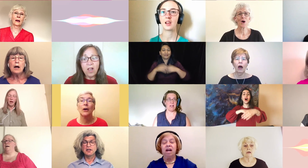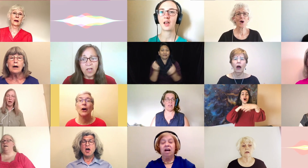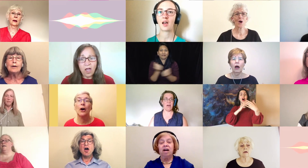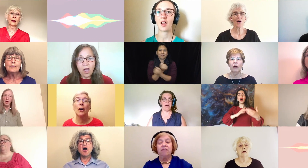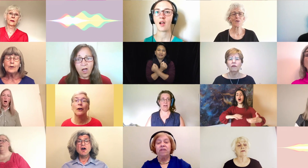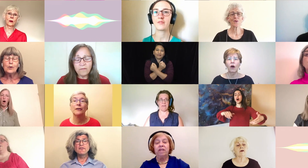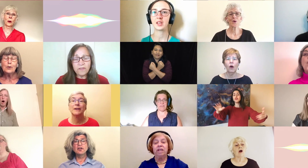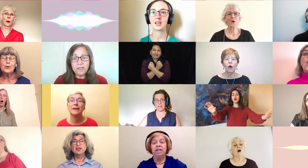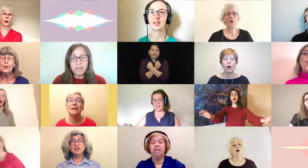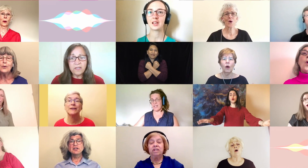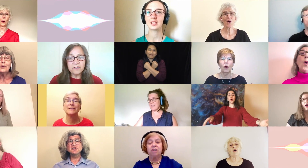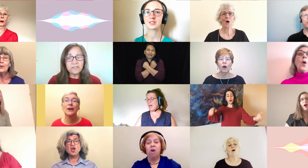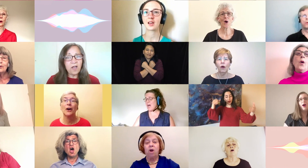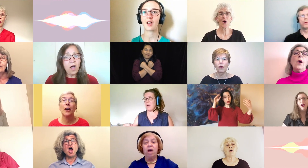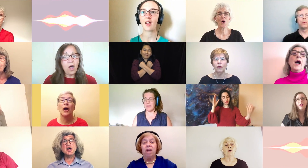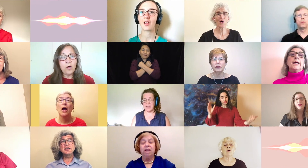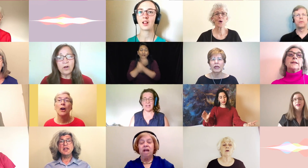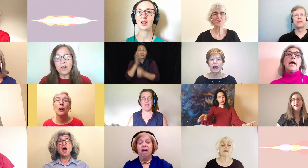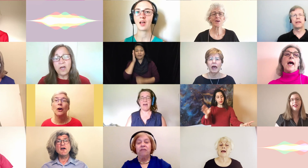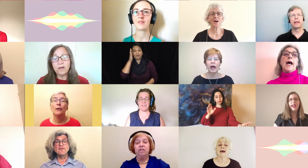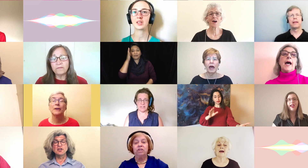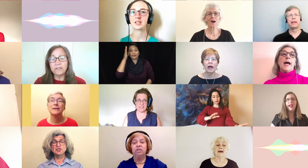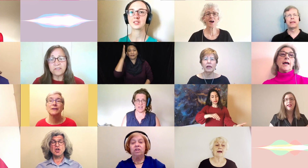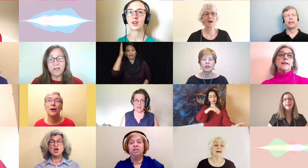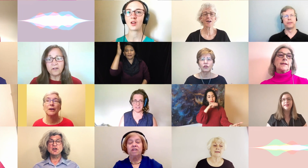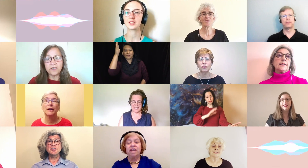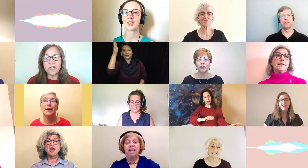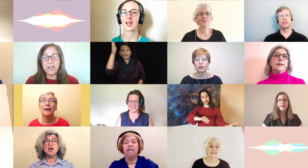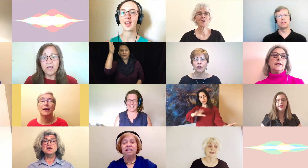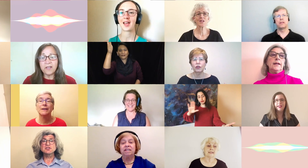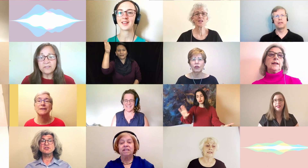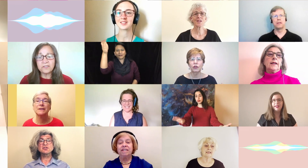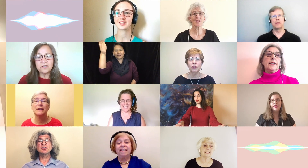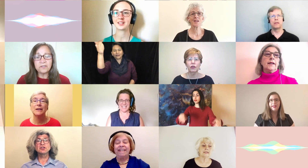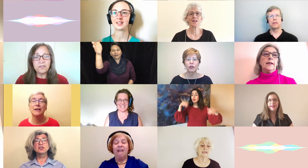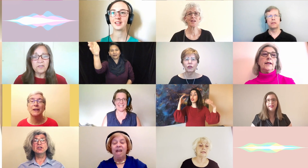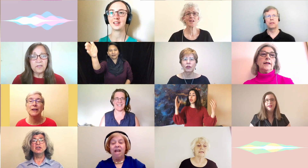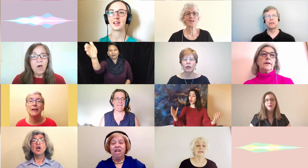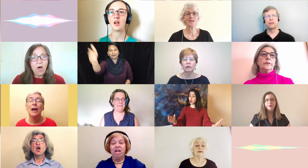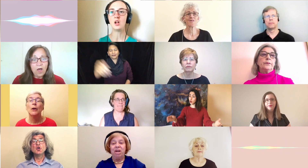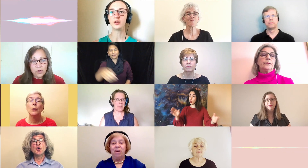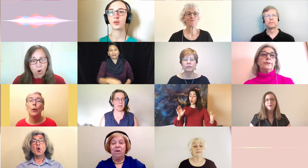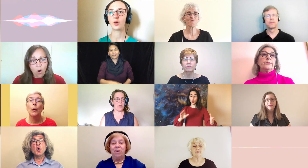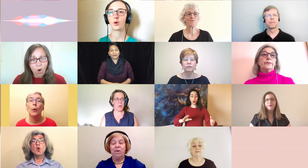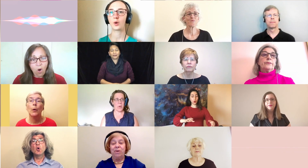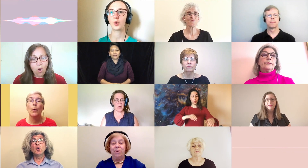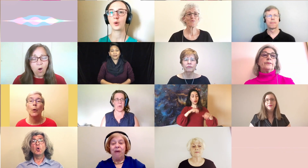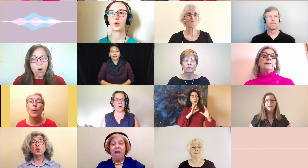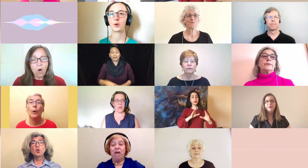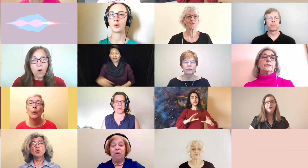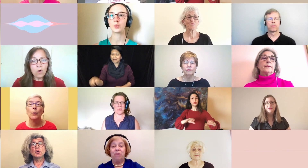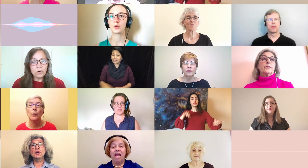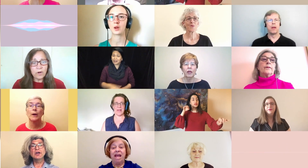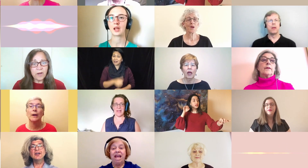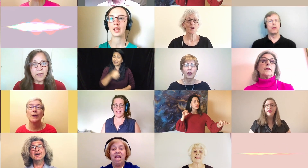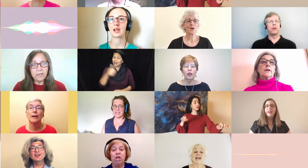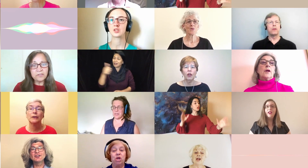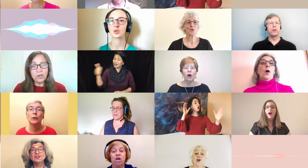H: Love oh, destiny. L: hand, Love is our, Love is our destiny. L: No greater,